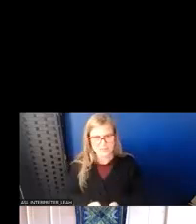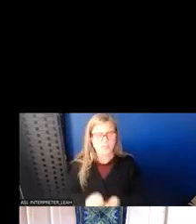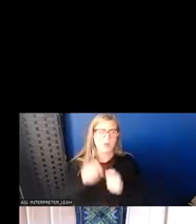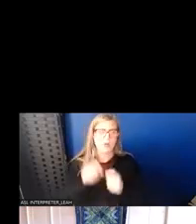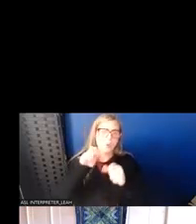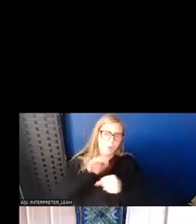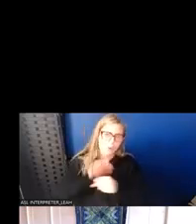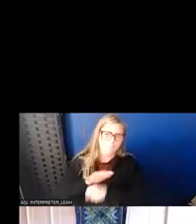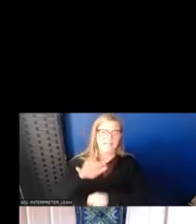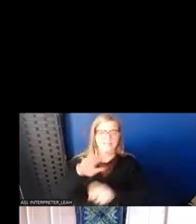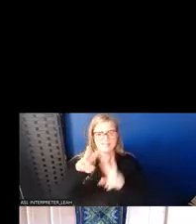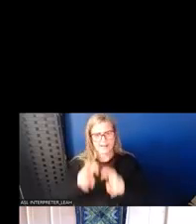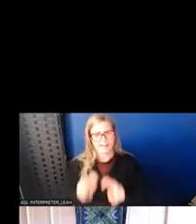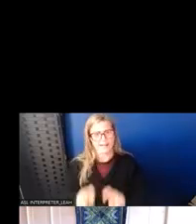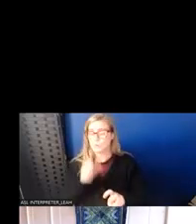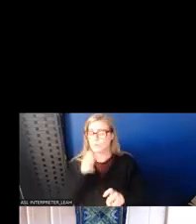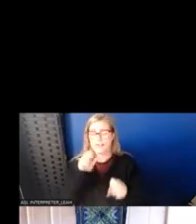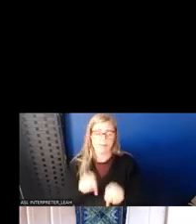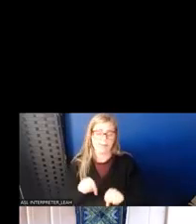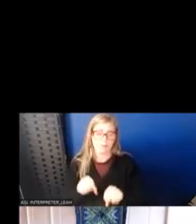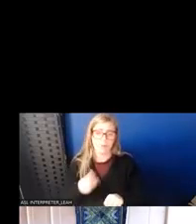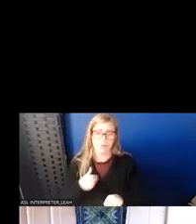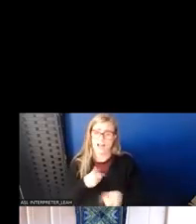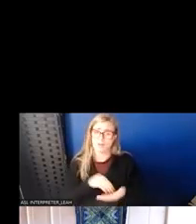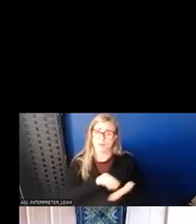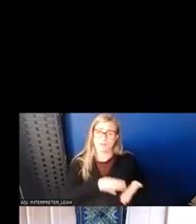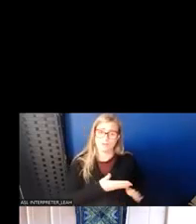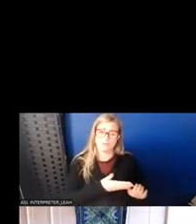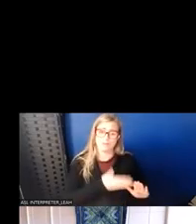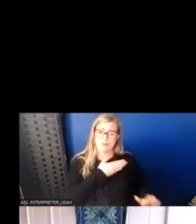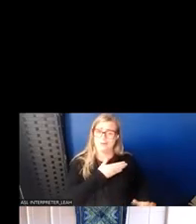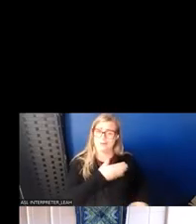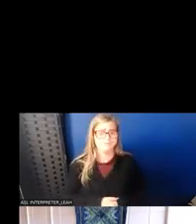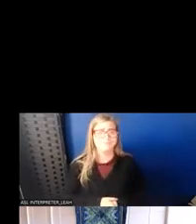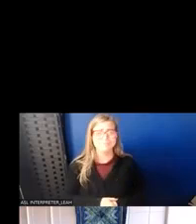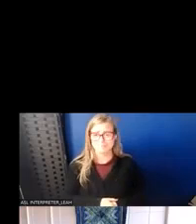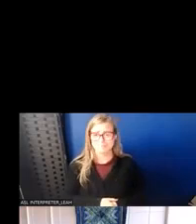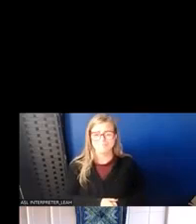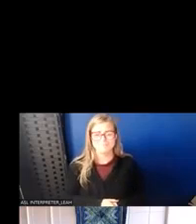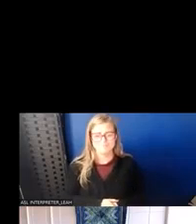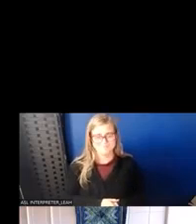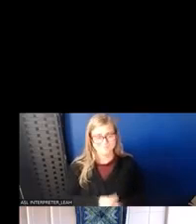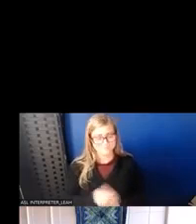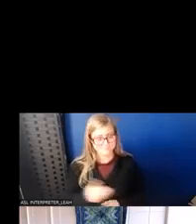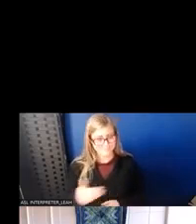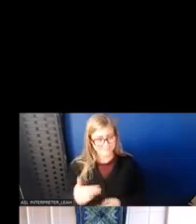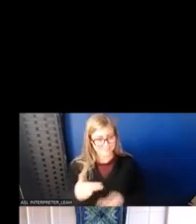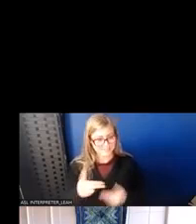that weren't possible when I was a student. Next slide.